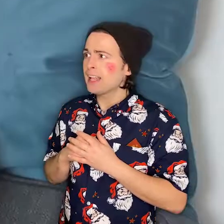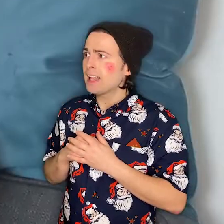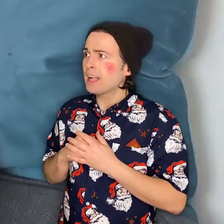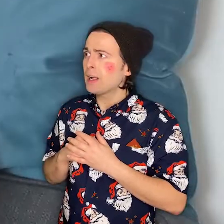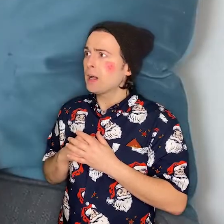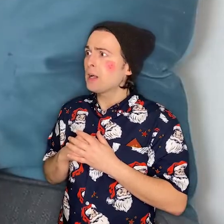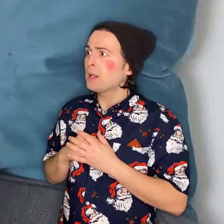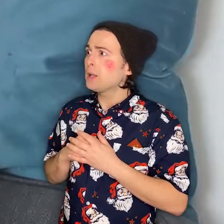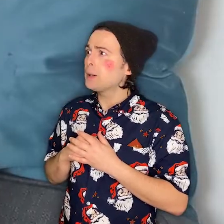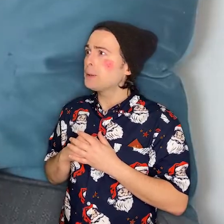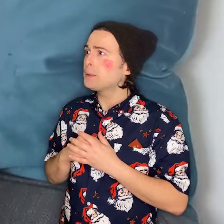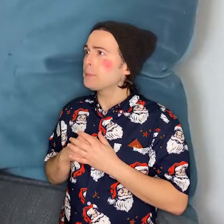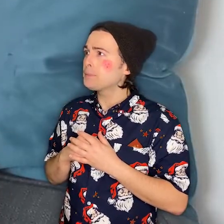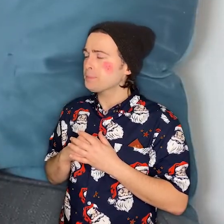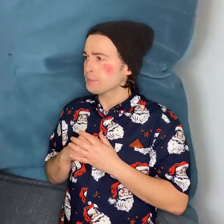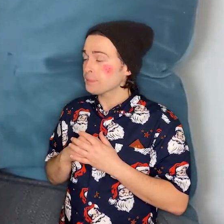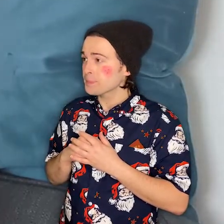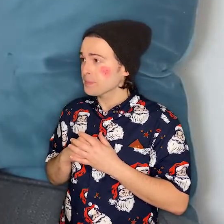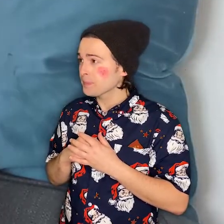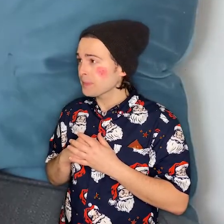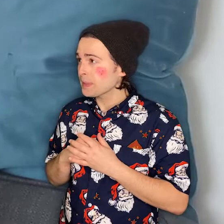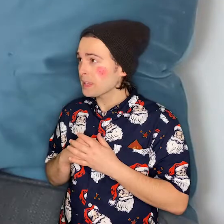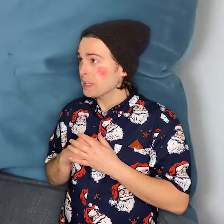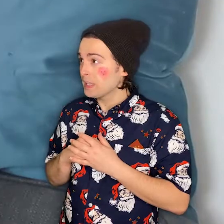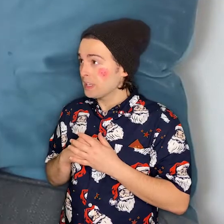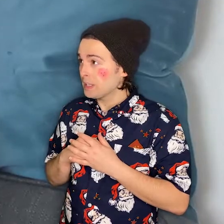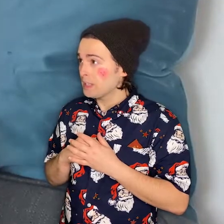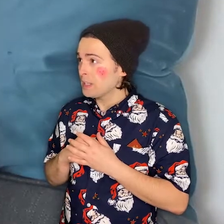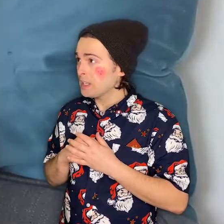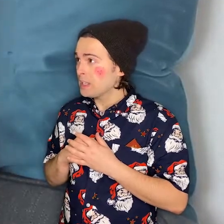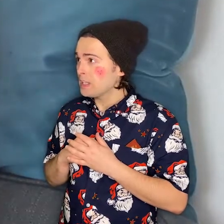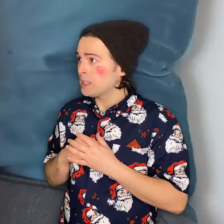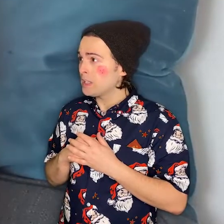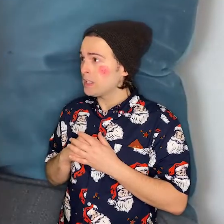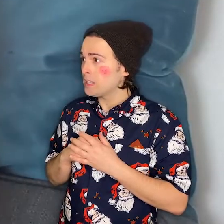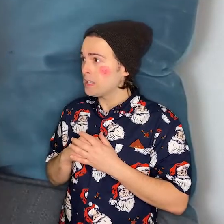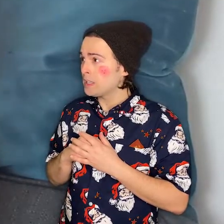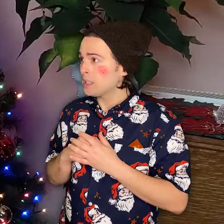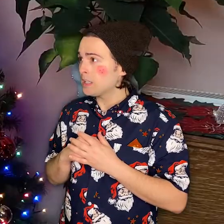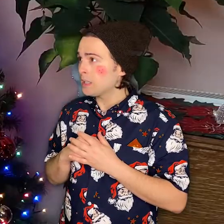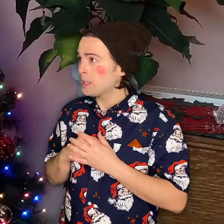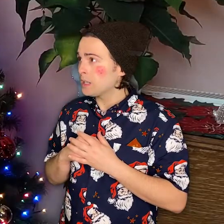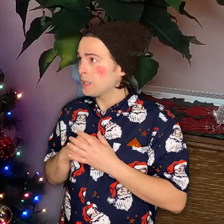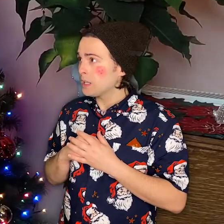Carina – Naw, eh, try this, You’ve got a face like a melted welly